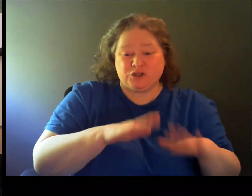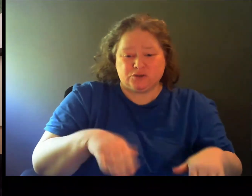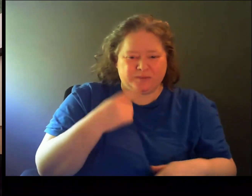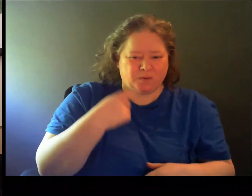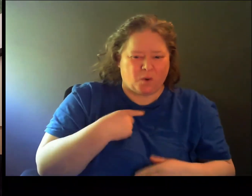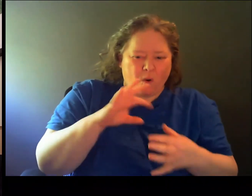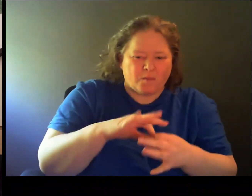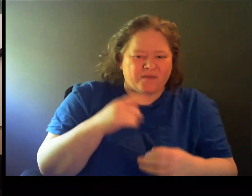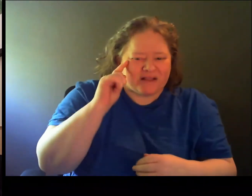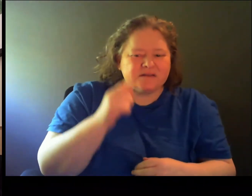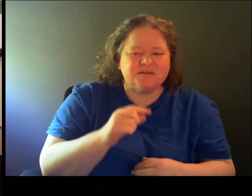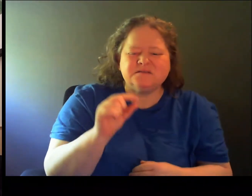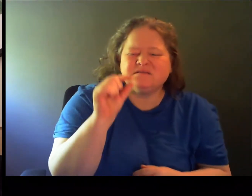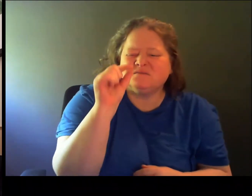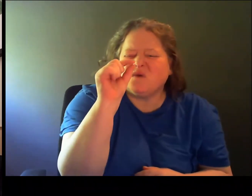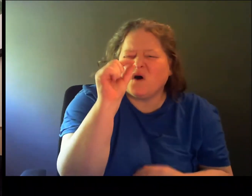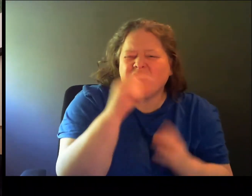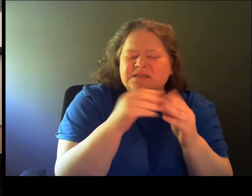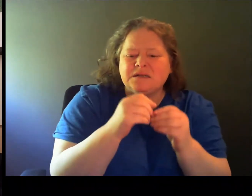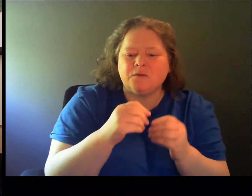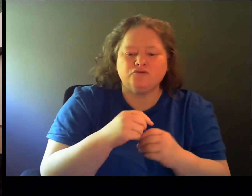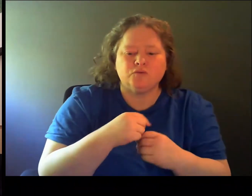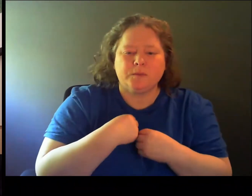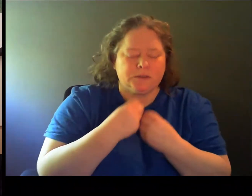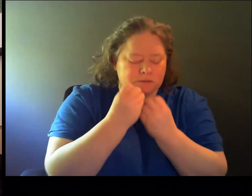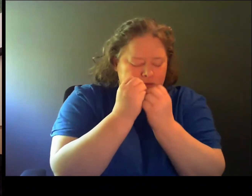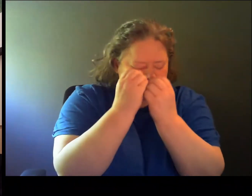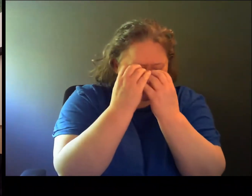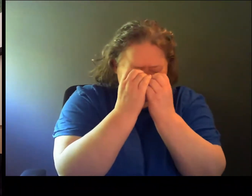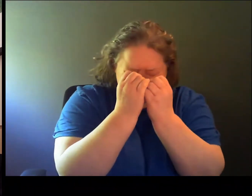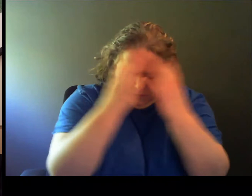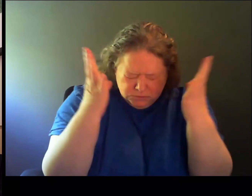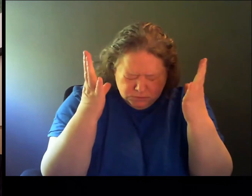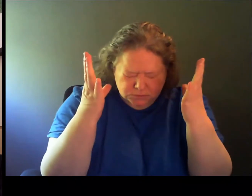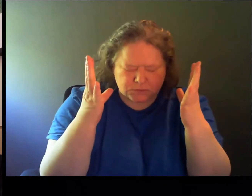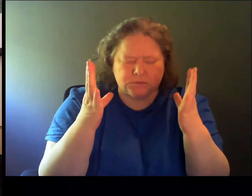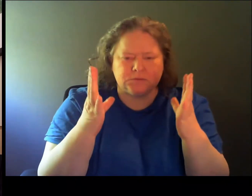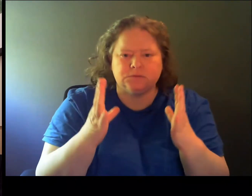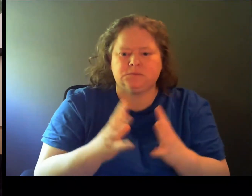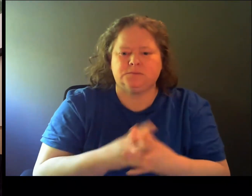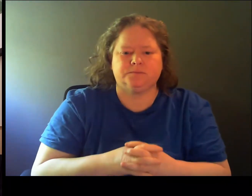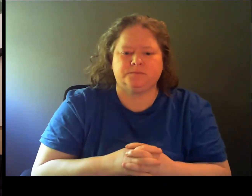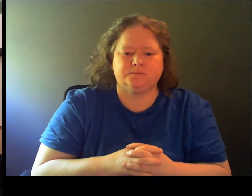that I think the smallest thing would literally drive me over the edge.